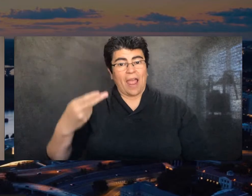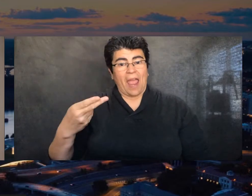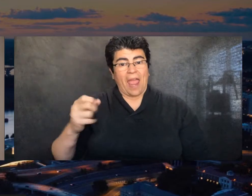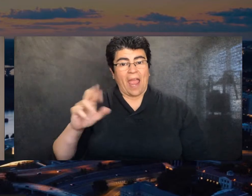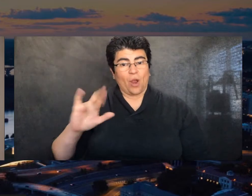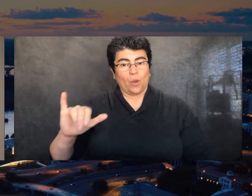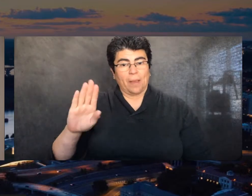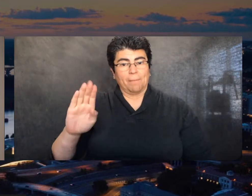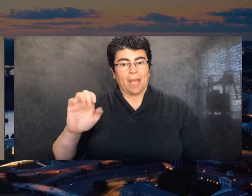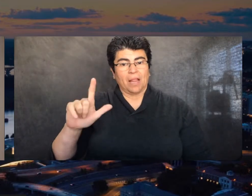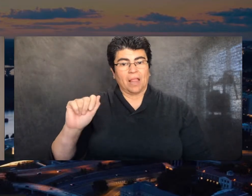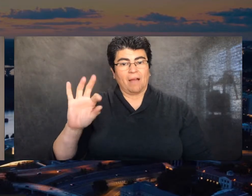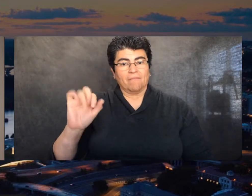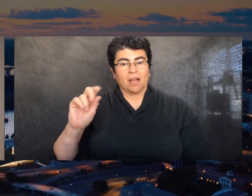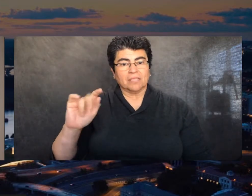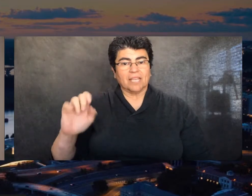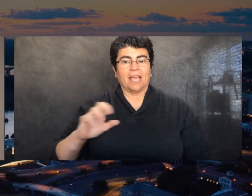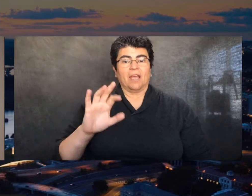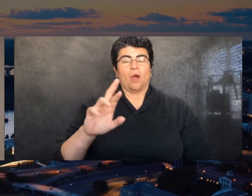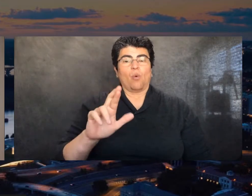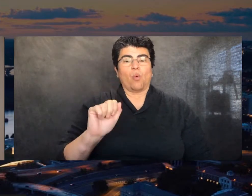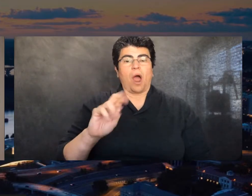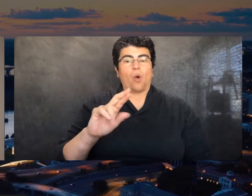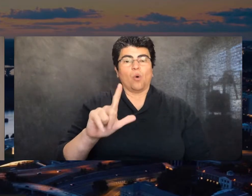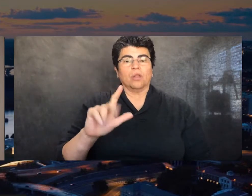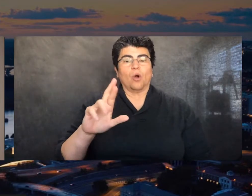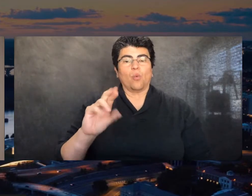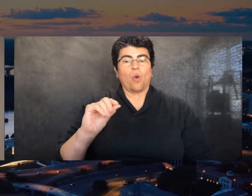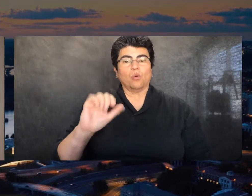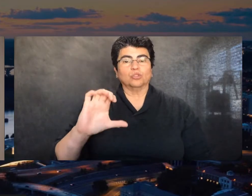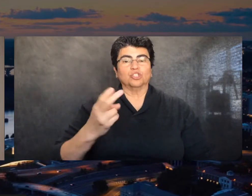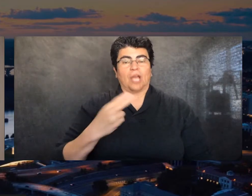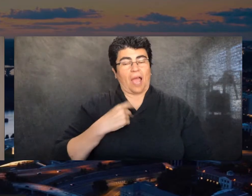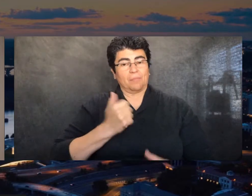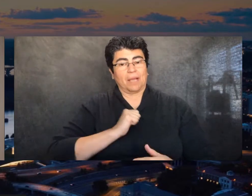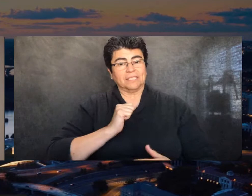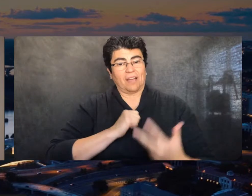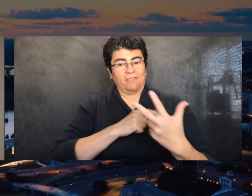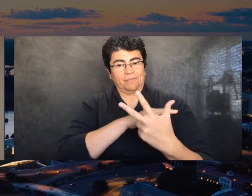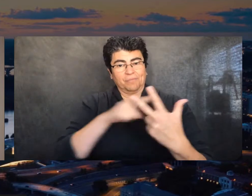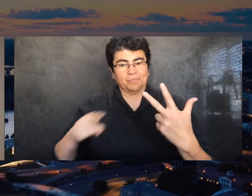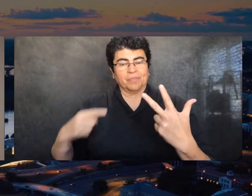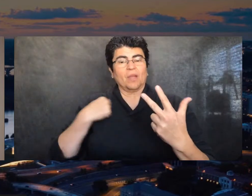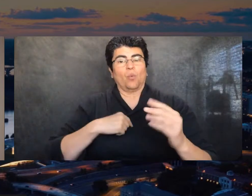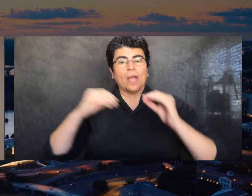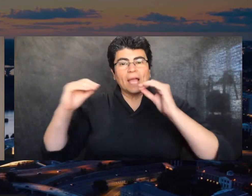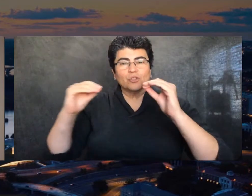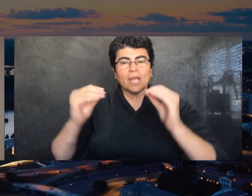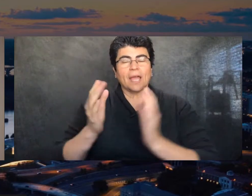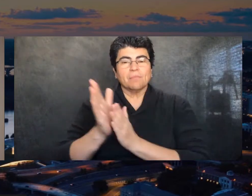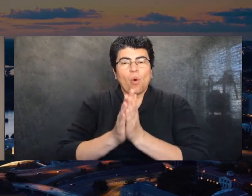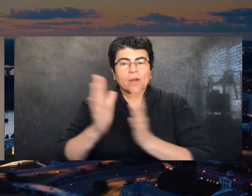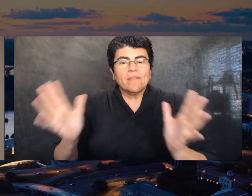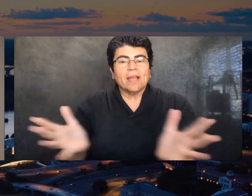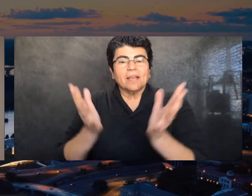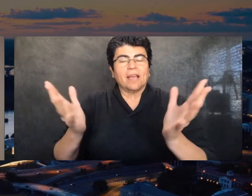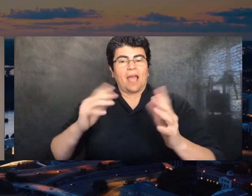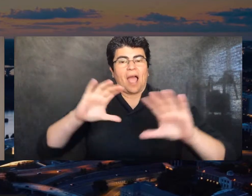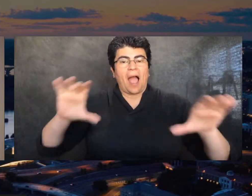Raoul Roach, and myself. We educate, motivate and activate artists and allies